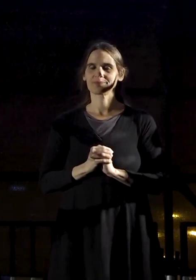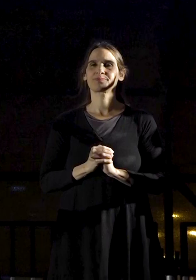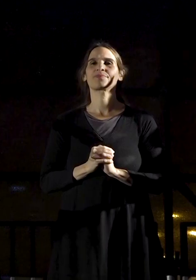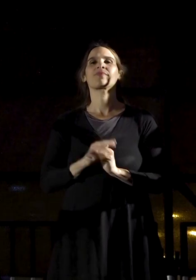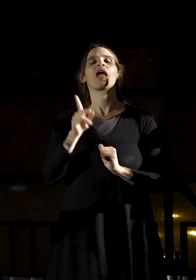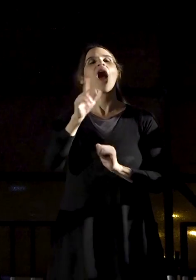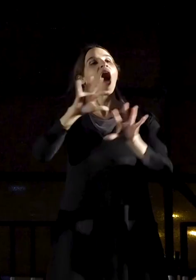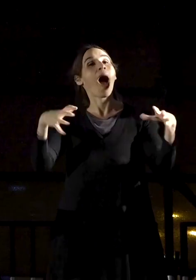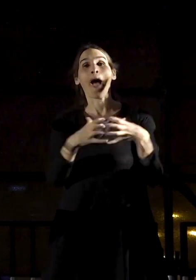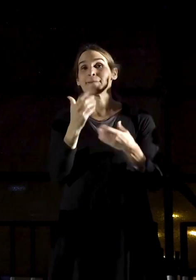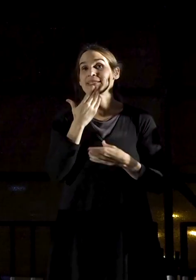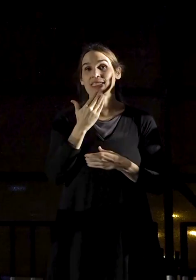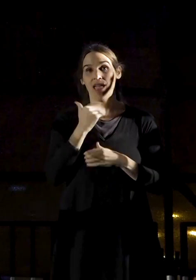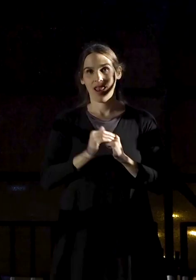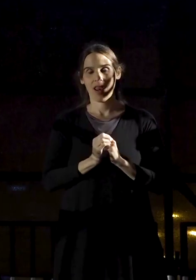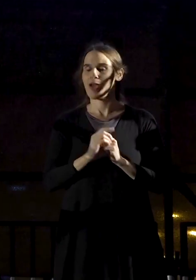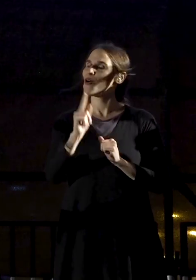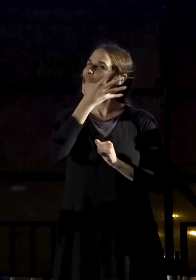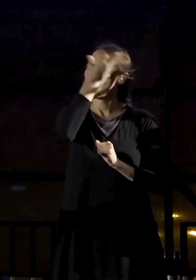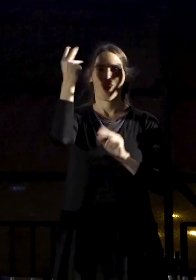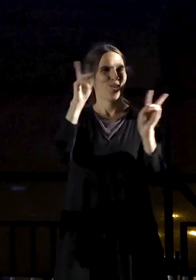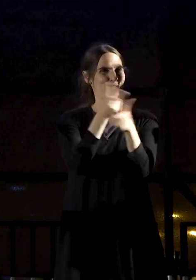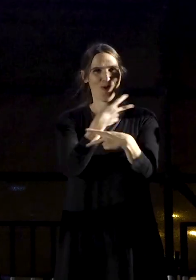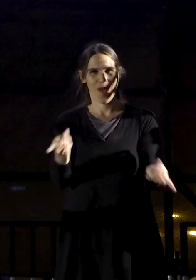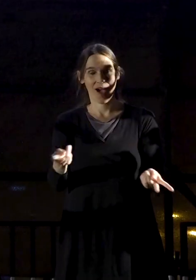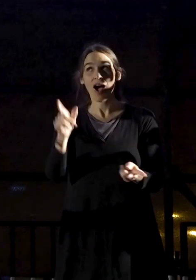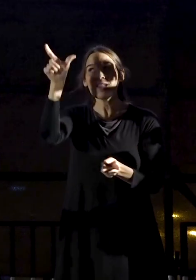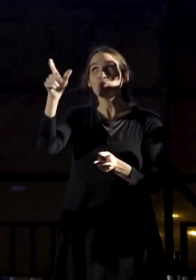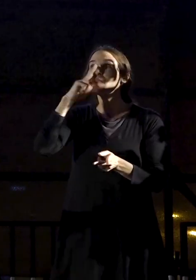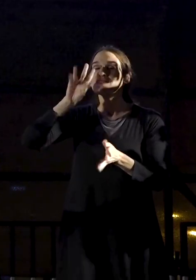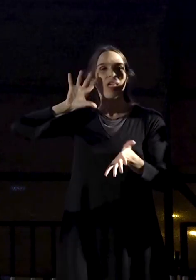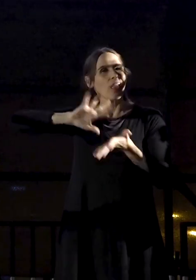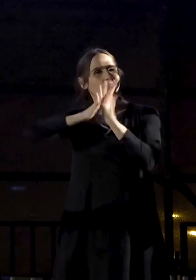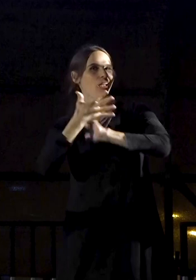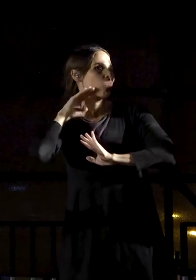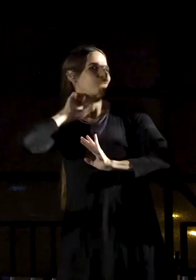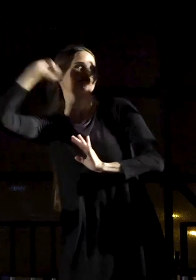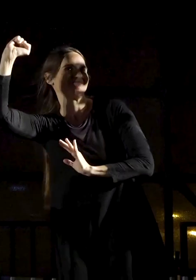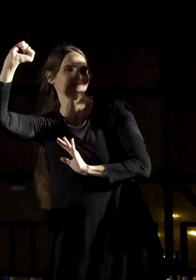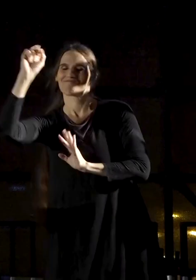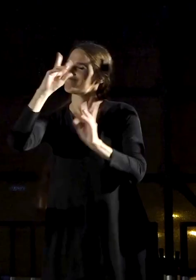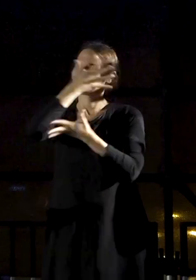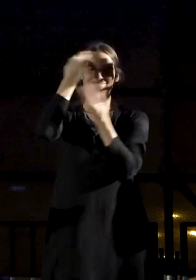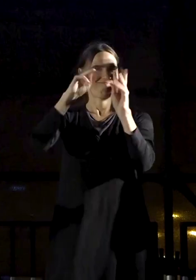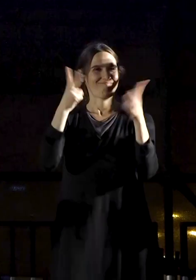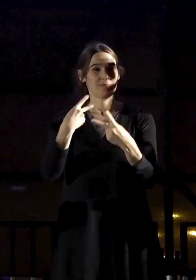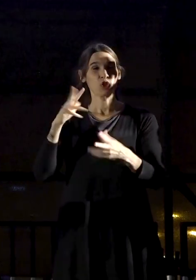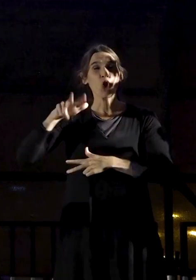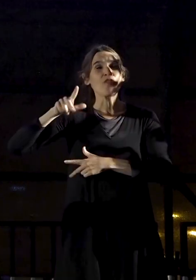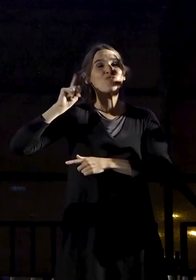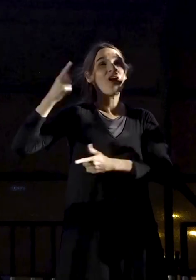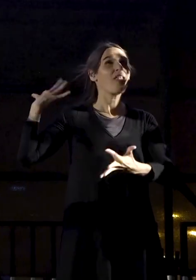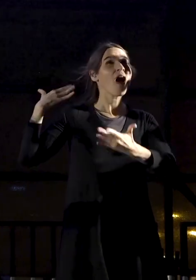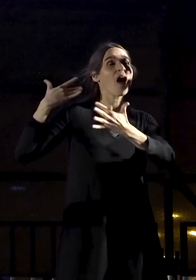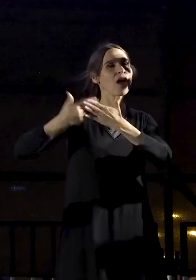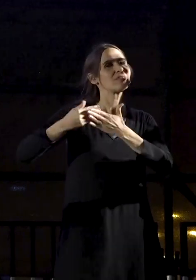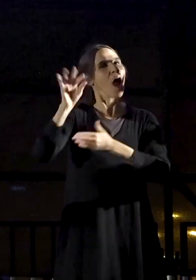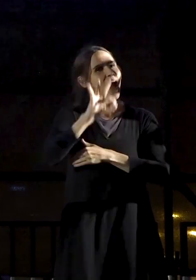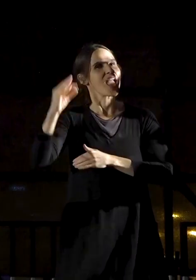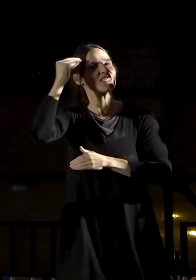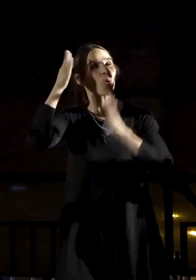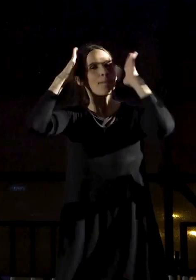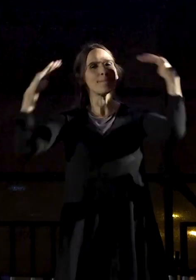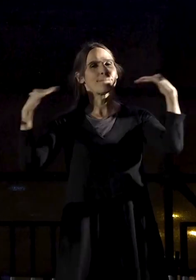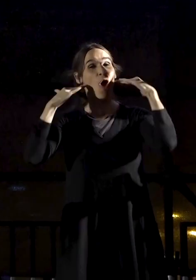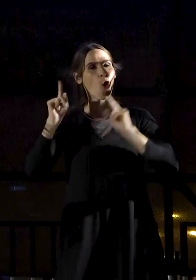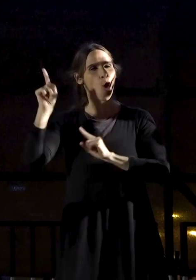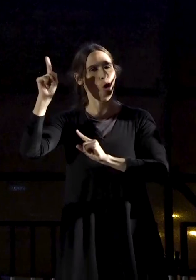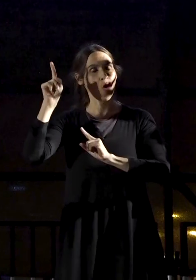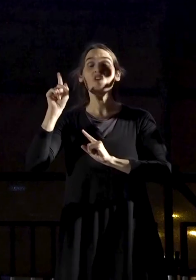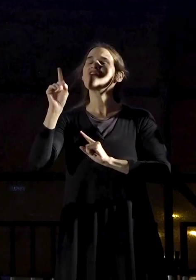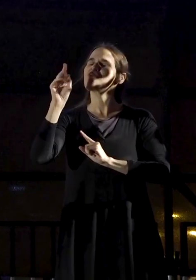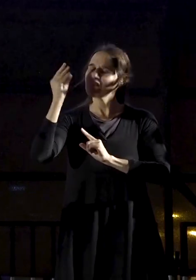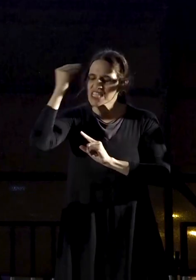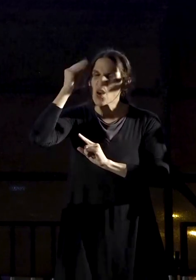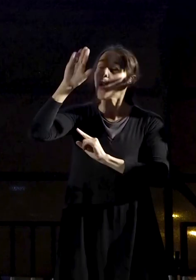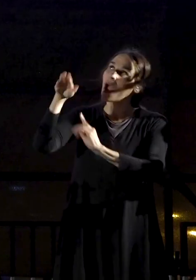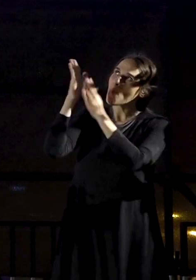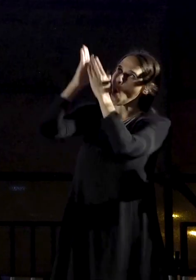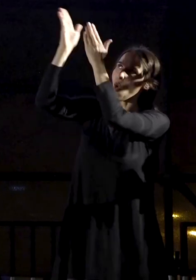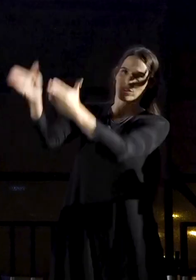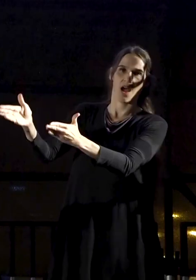The people of Israel do not forget those who try to enslave us. After more than 3000 years, we still remember Pharaoh, and that's how we'll remember you too.